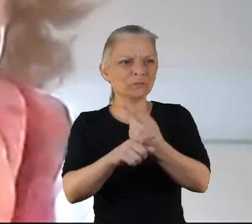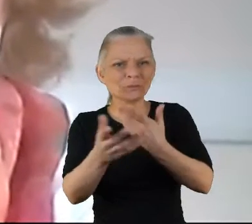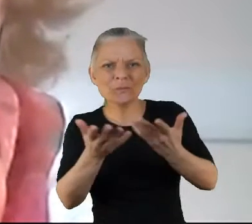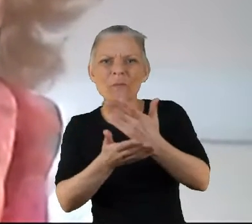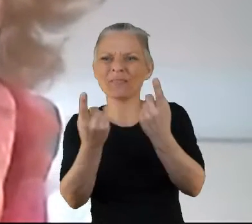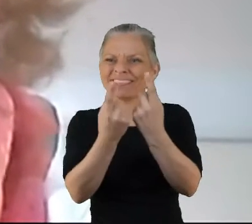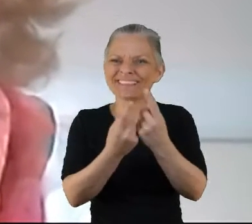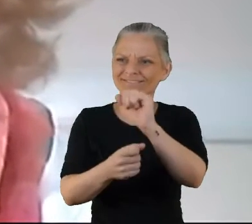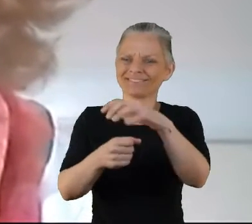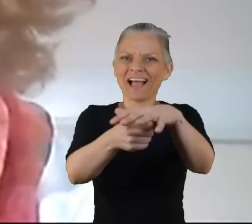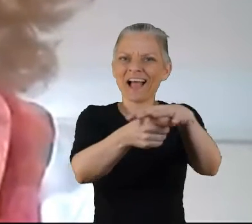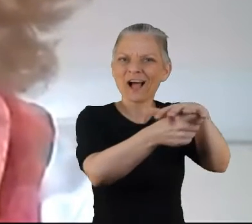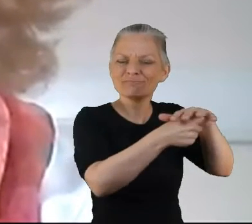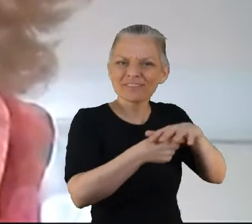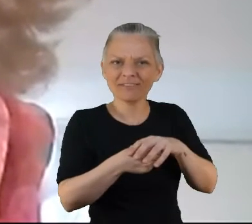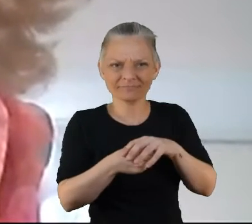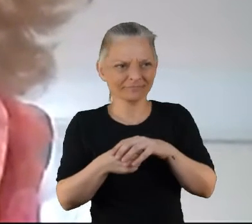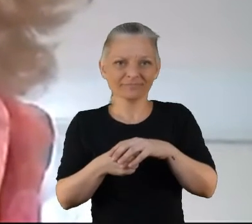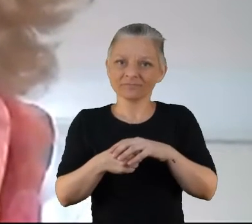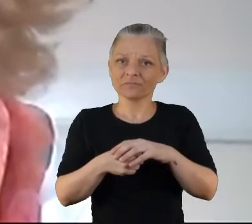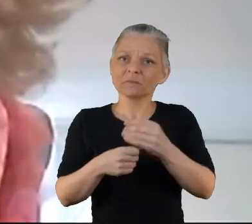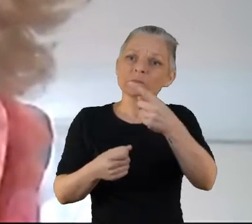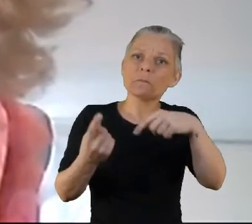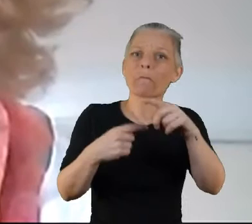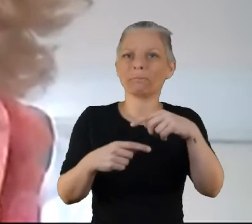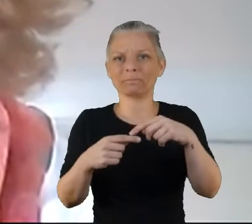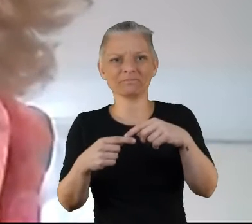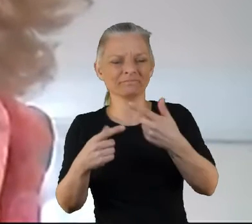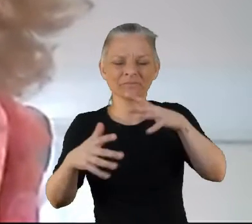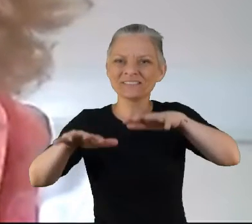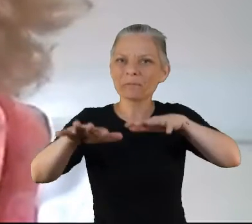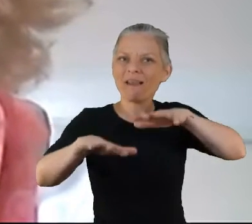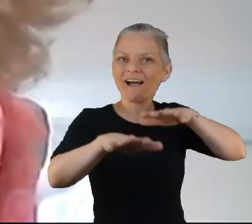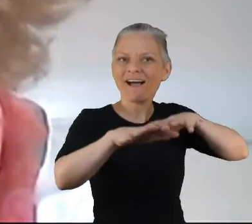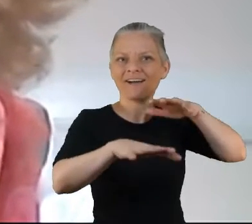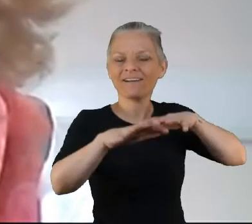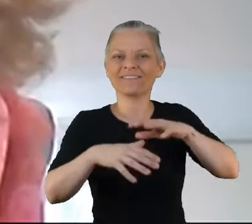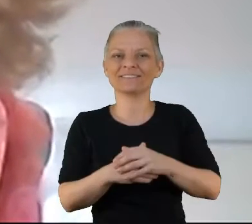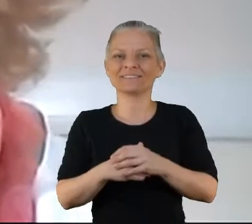It’s been interesting to work with like-minded colleagues and cross fertilise our ideas and come